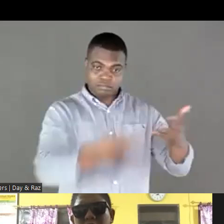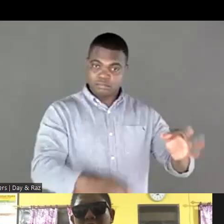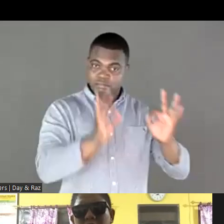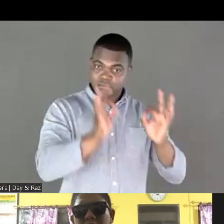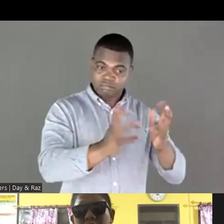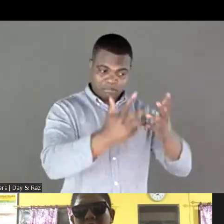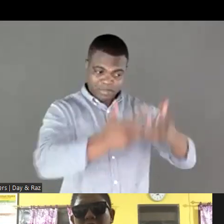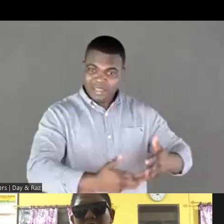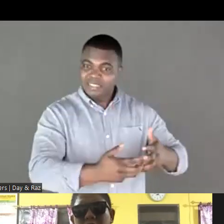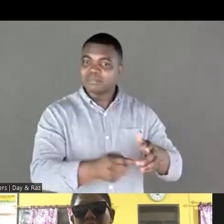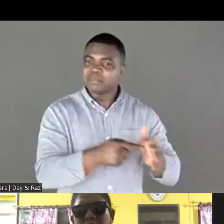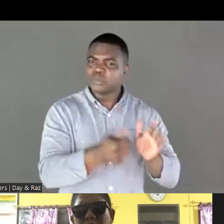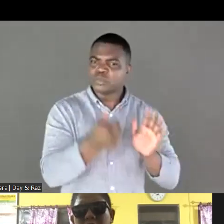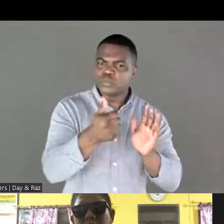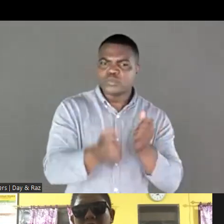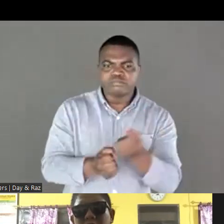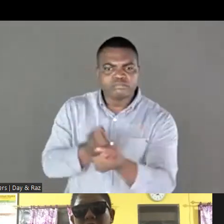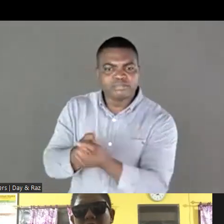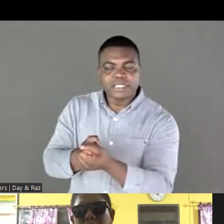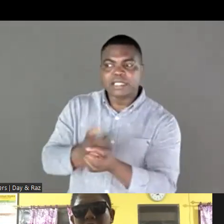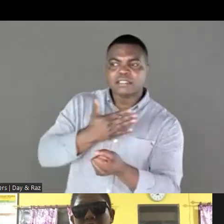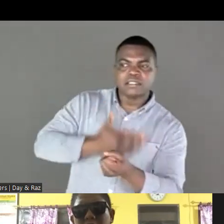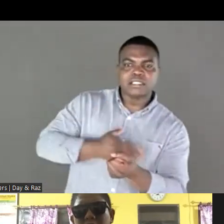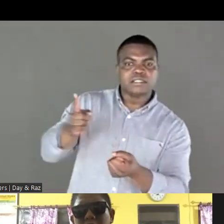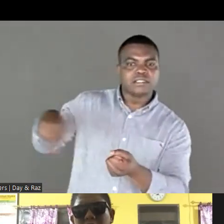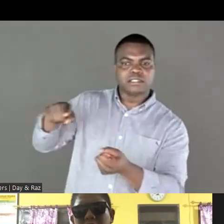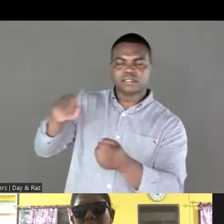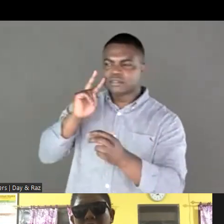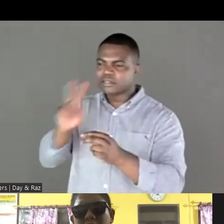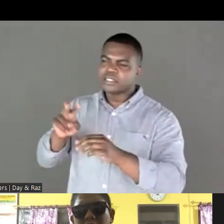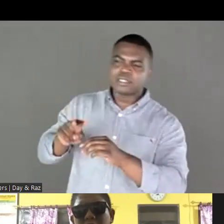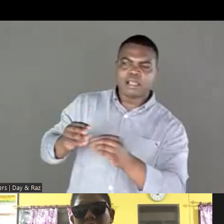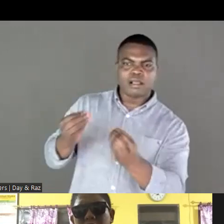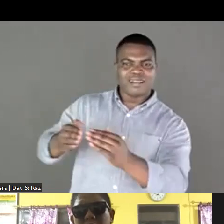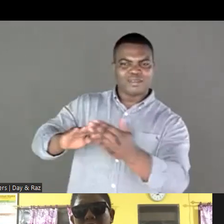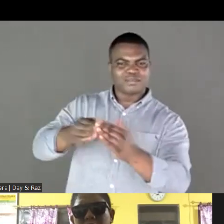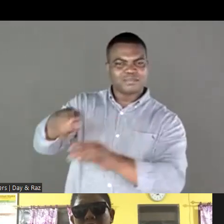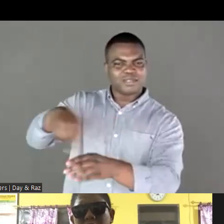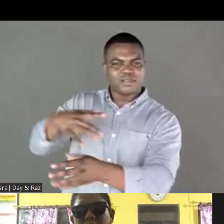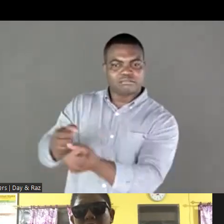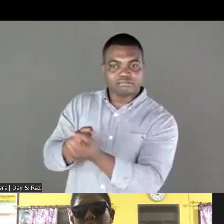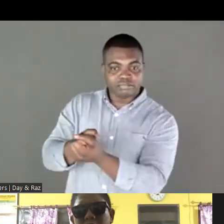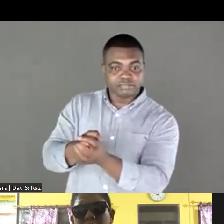to conduct a study to assess meaningful investments in op eds. So we wanted to look